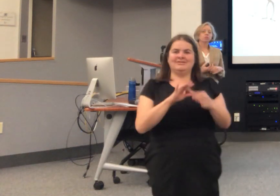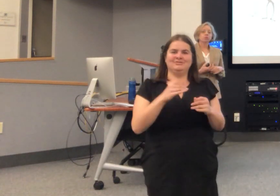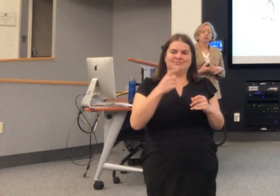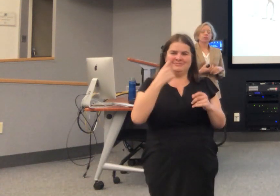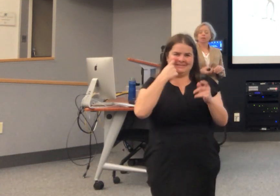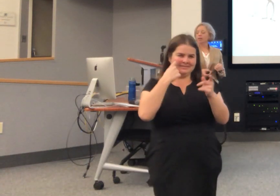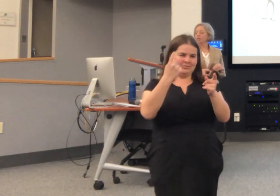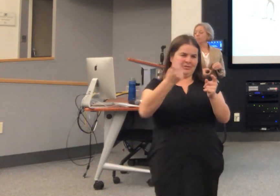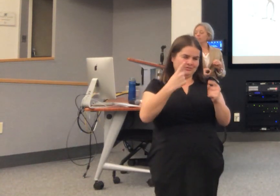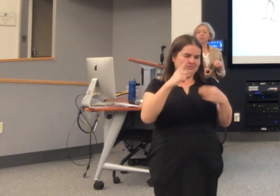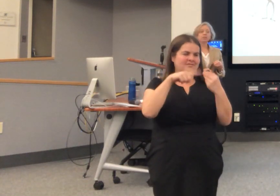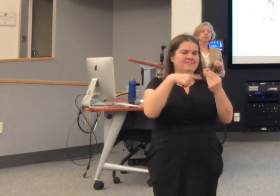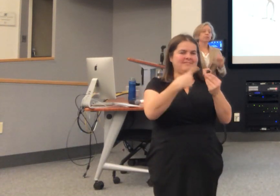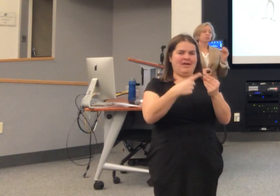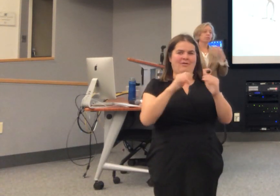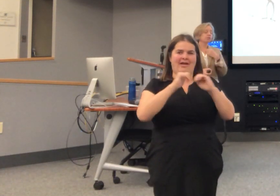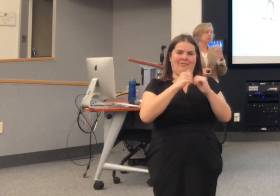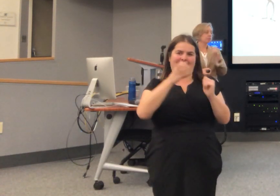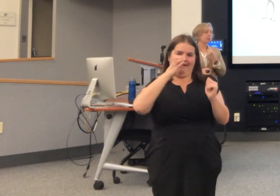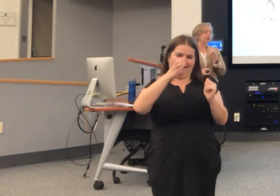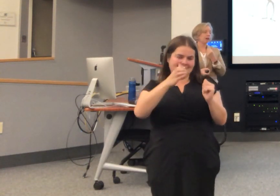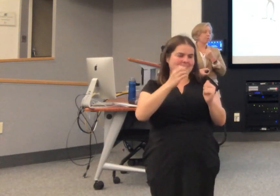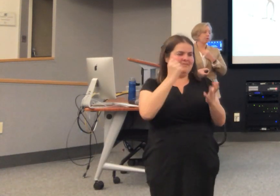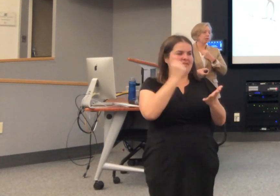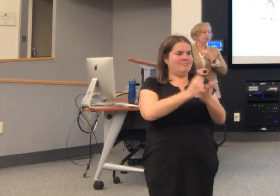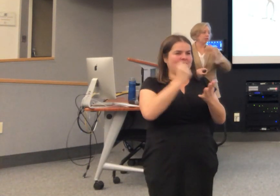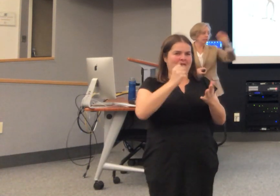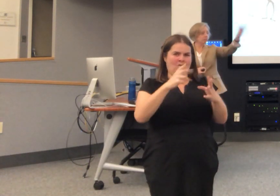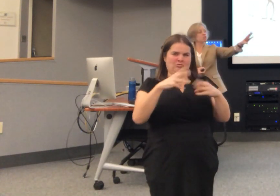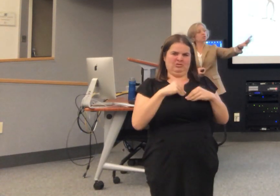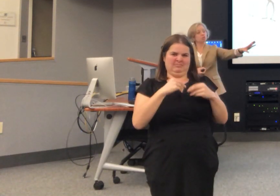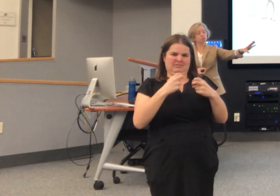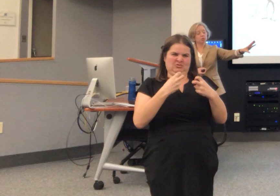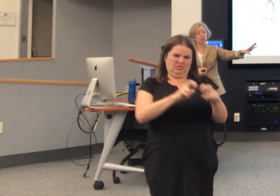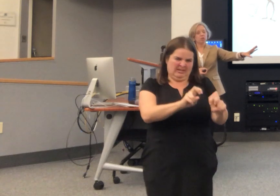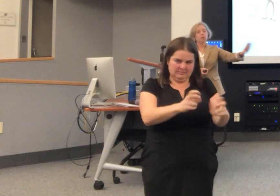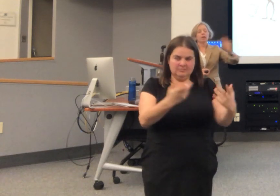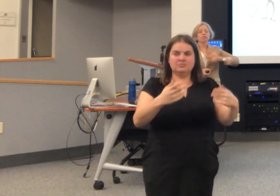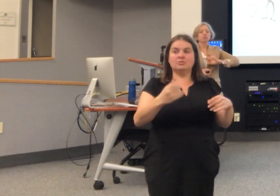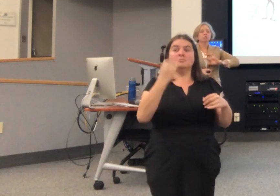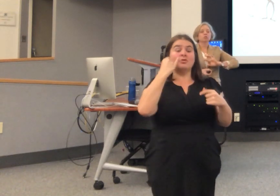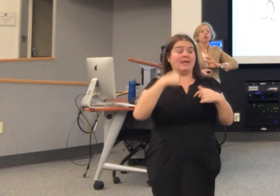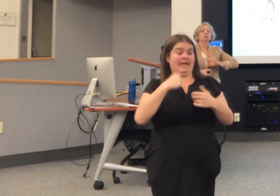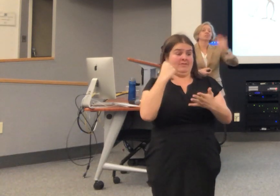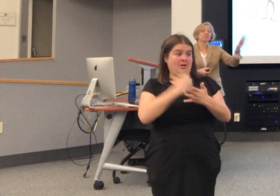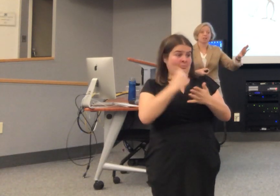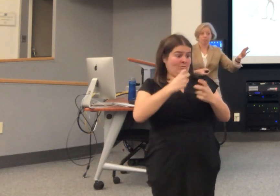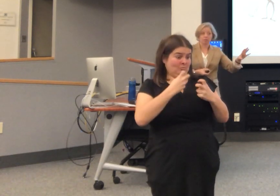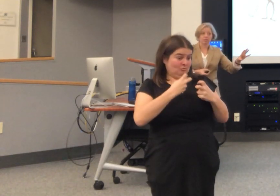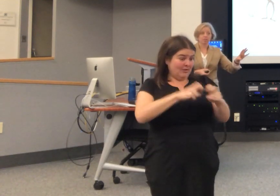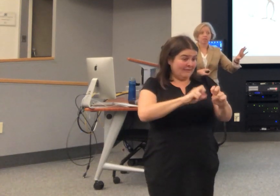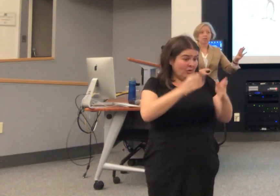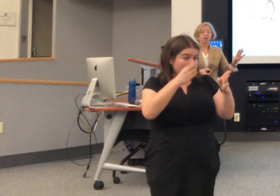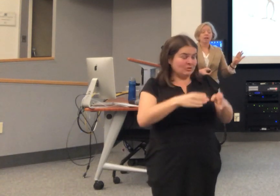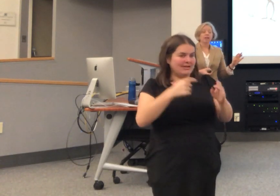So basically for me to take my copyright and give it to you, we have to do what's called an assignment.